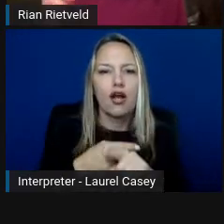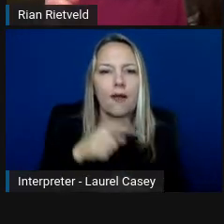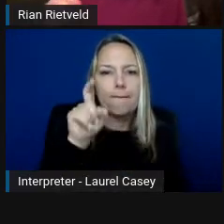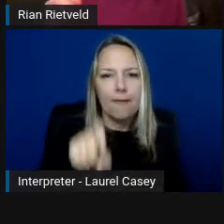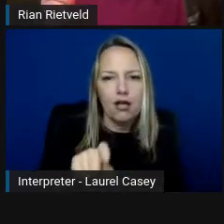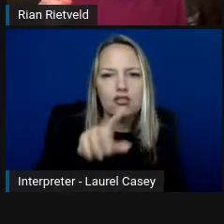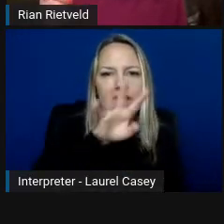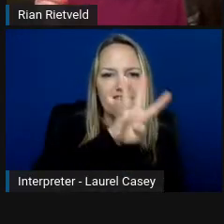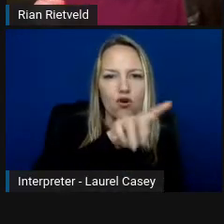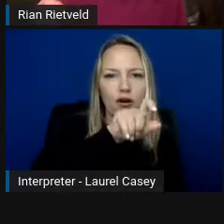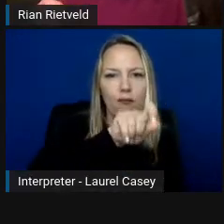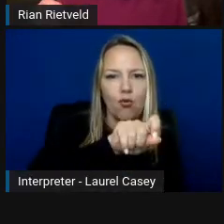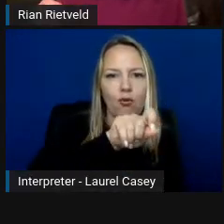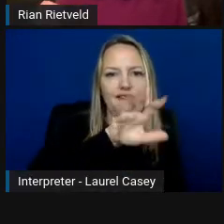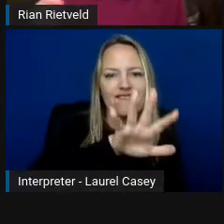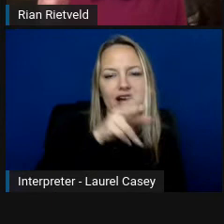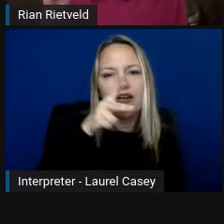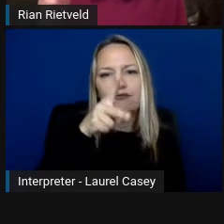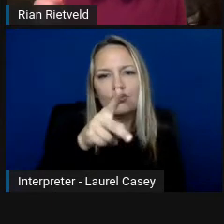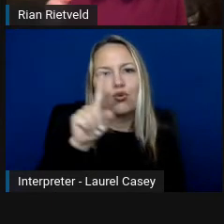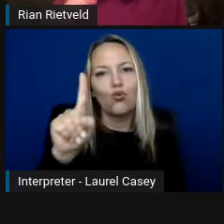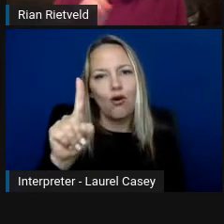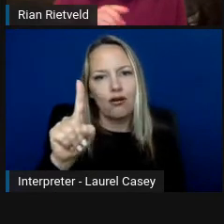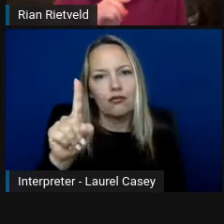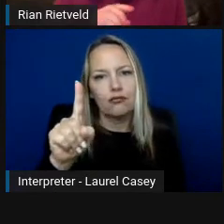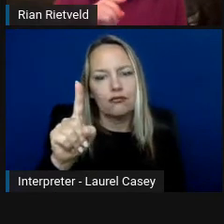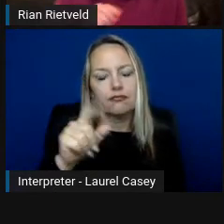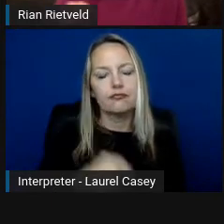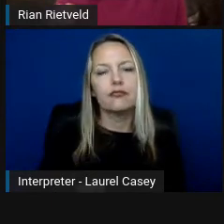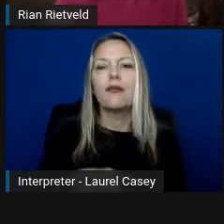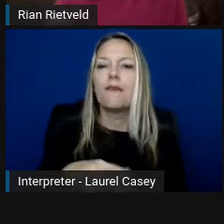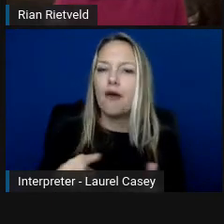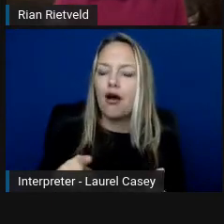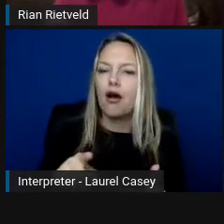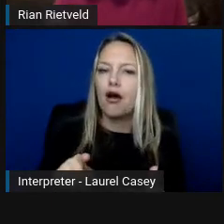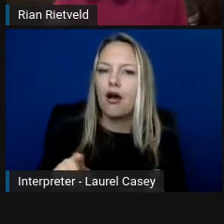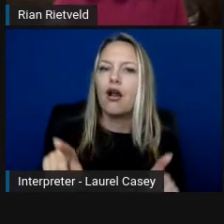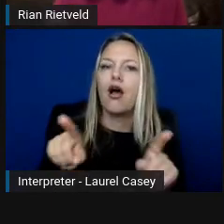to 1 against the background, but that also counts for the placeholder.